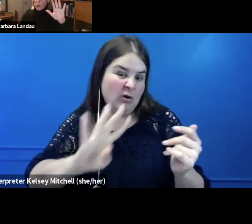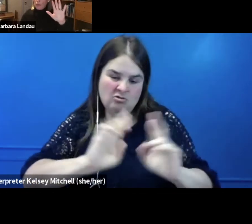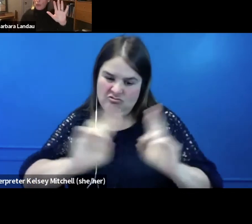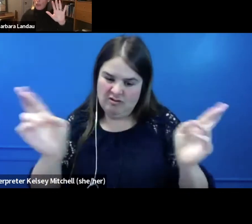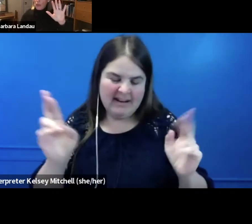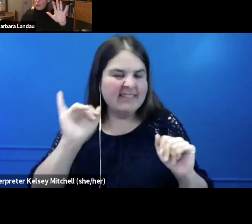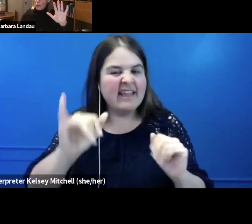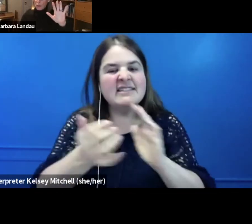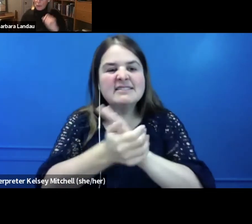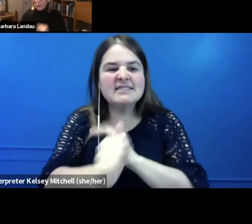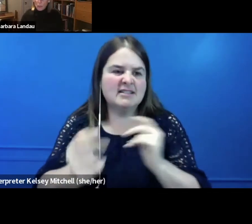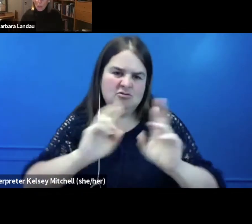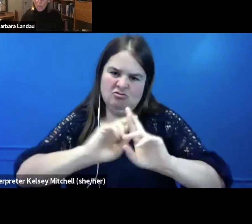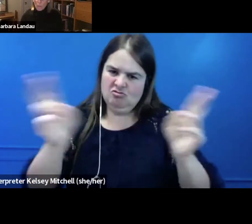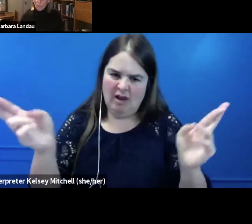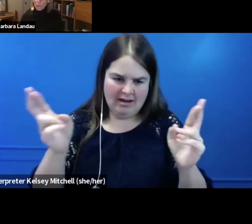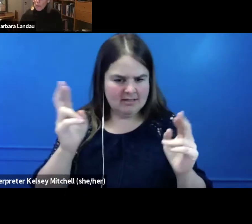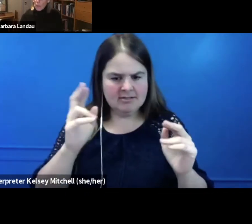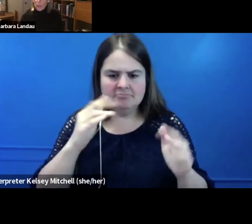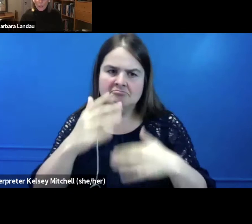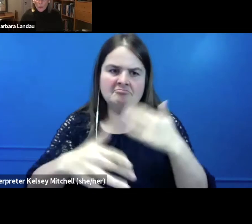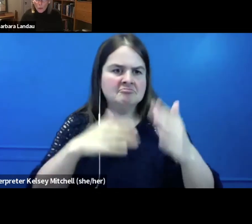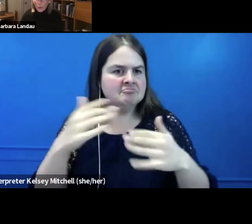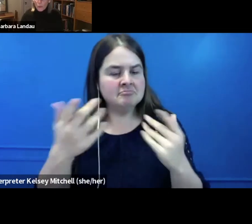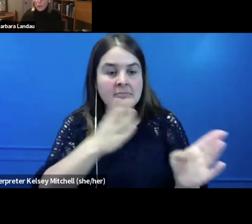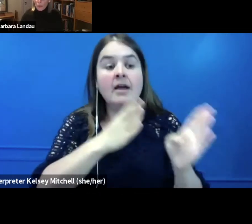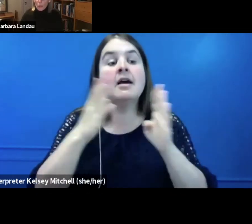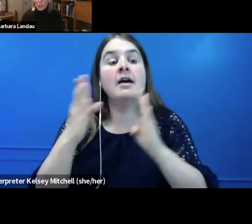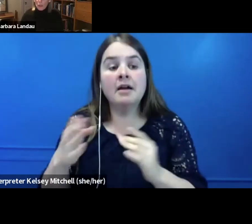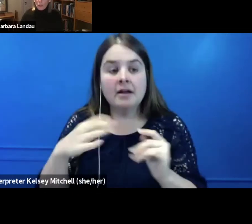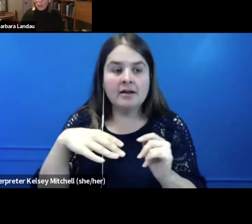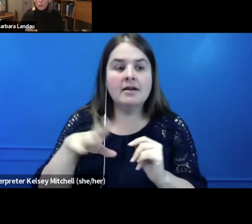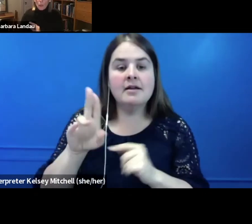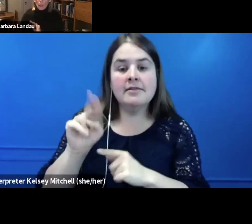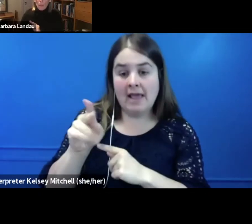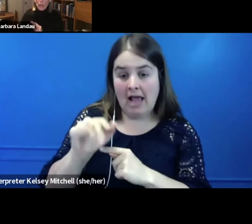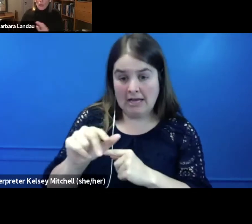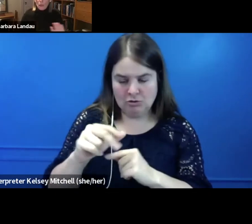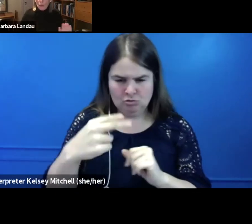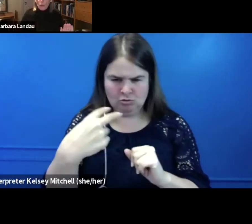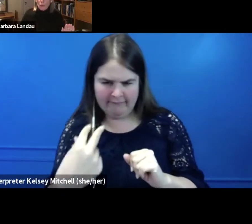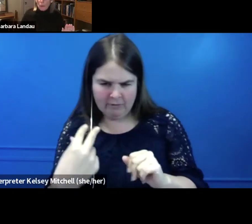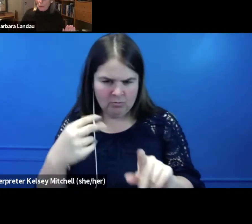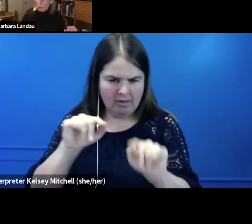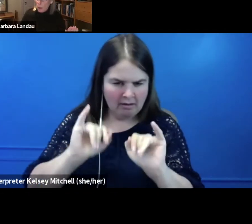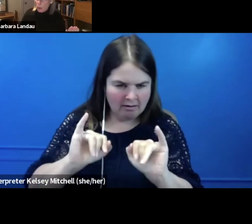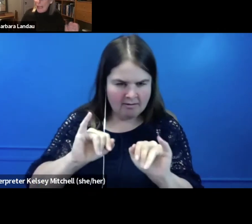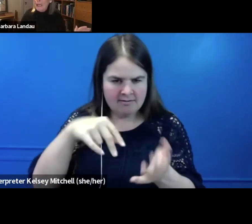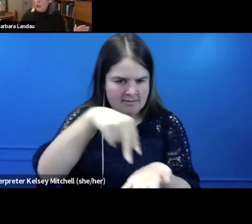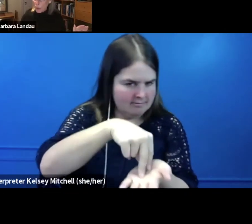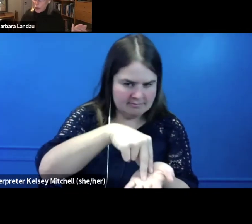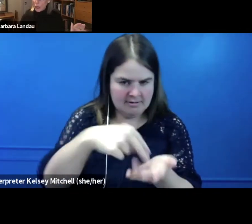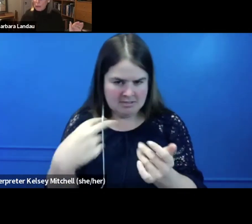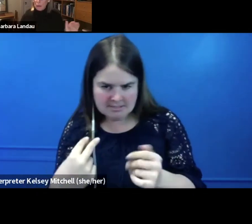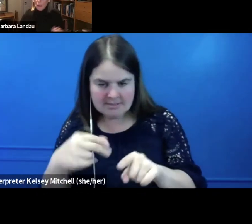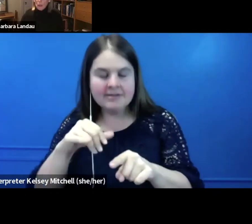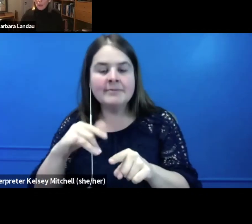function of the visual system the unusual views system is really much